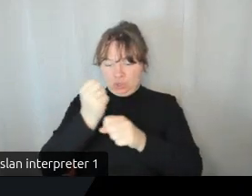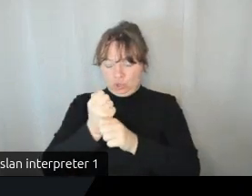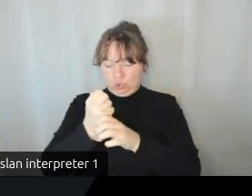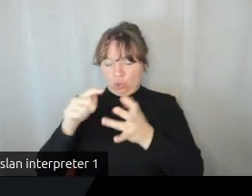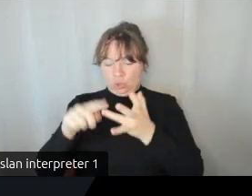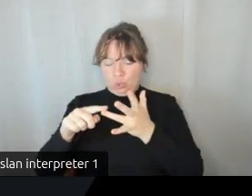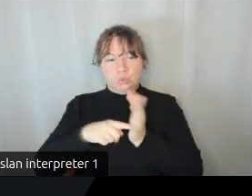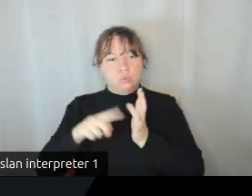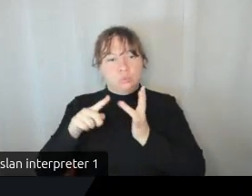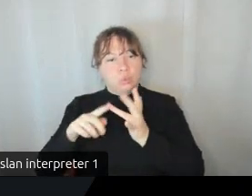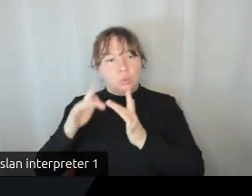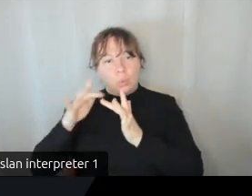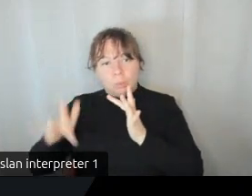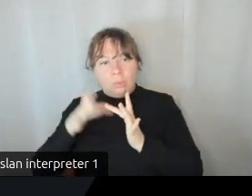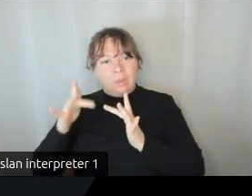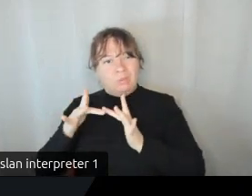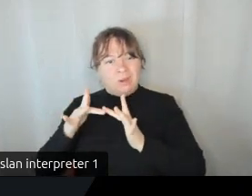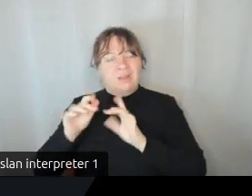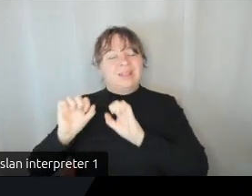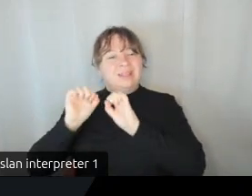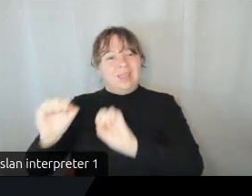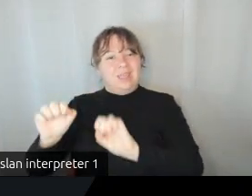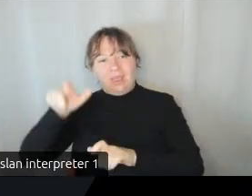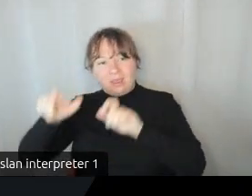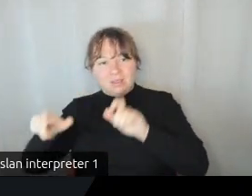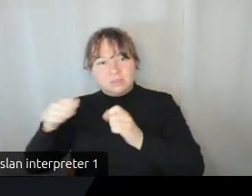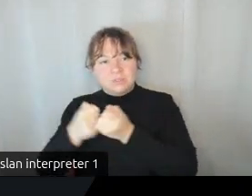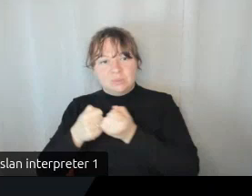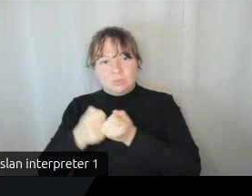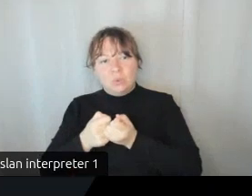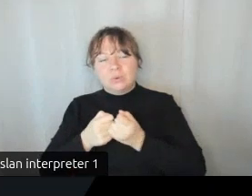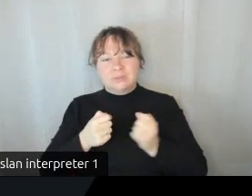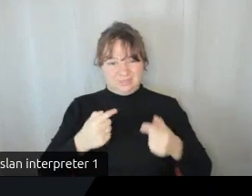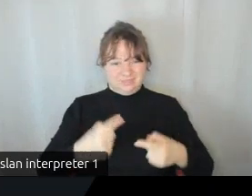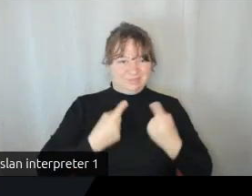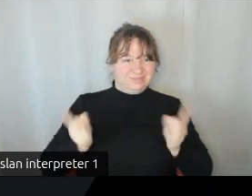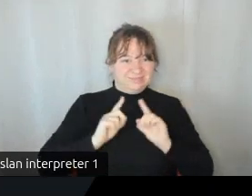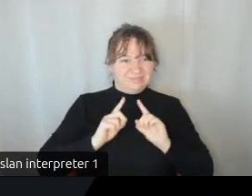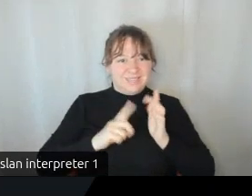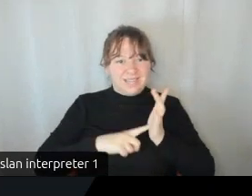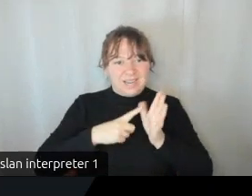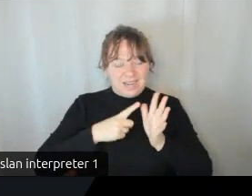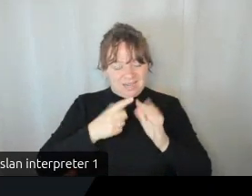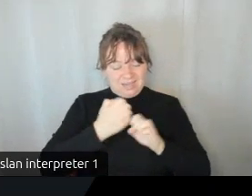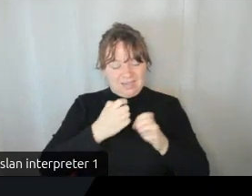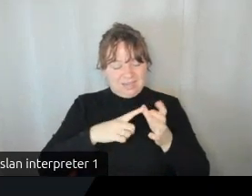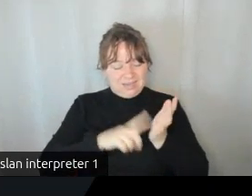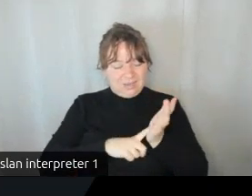technical issues during the live webinar today. But hopefully it all goes smoothly. So it is a